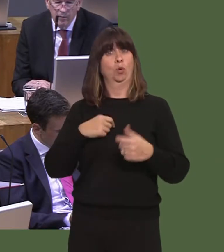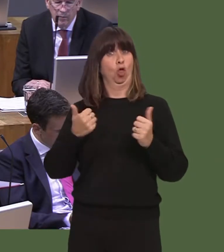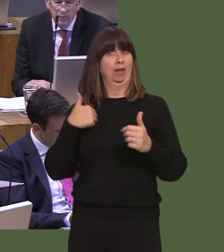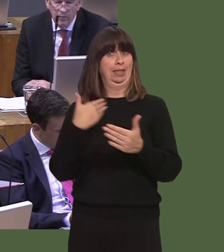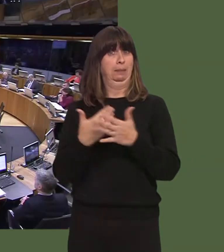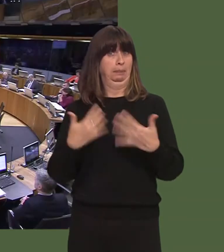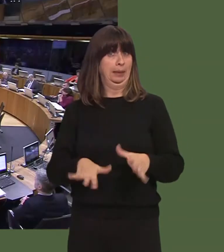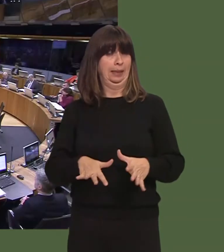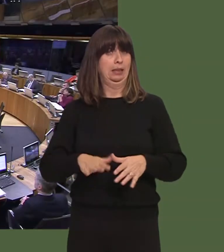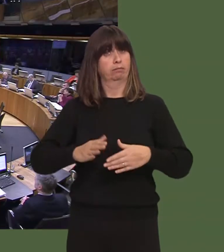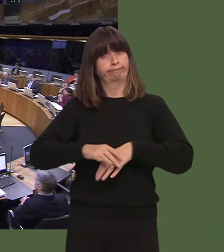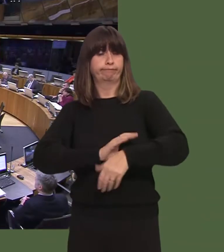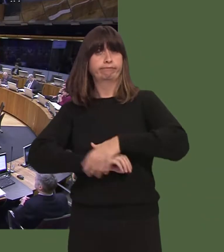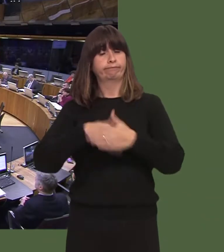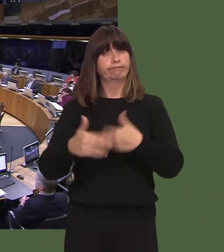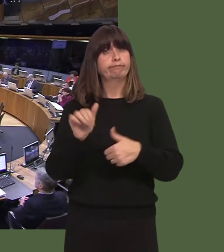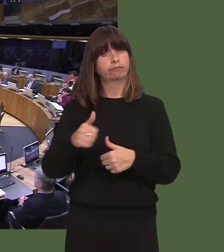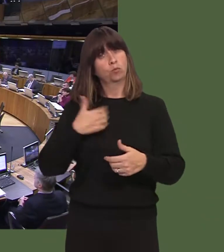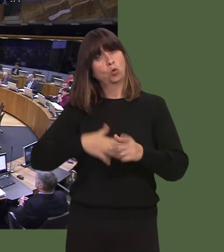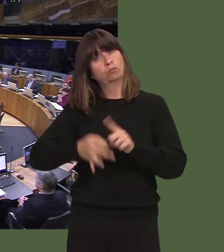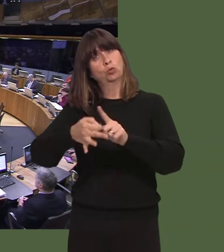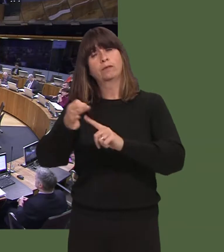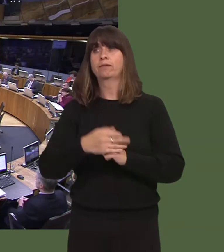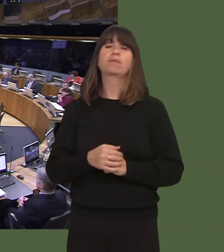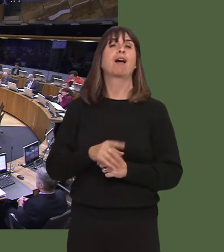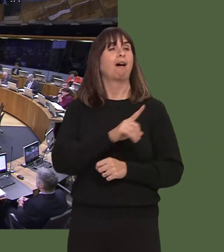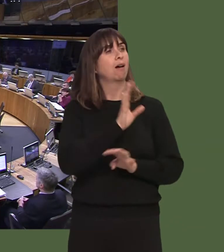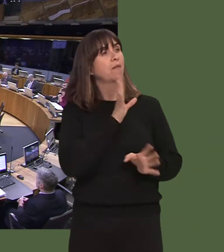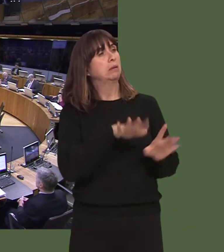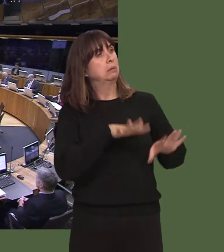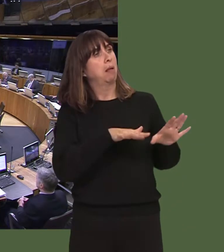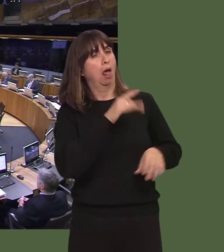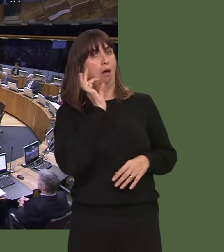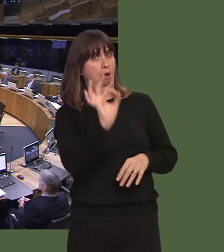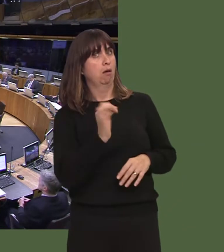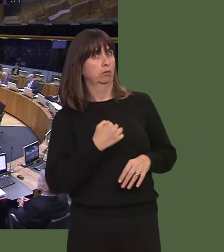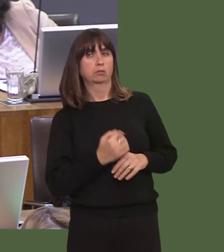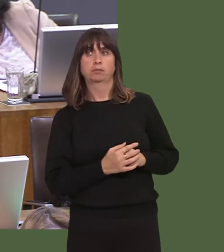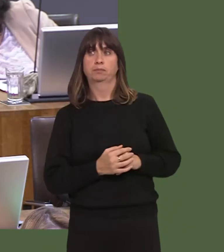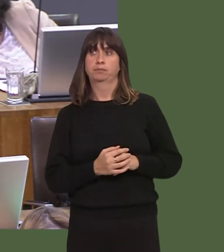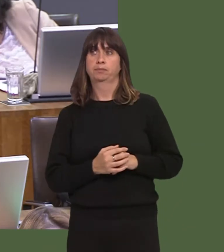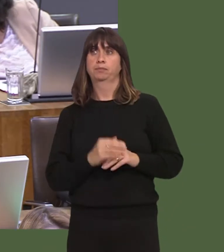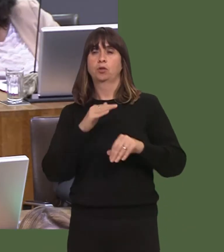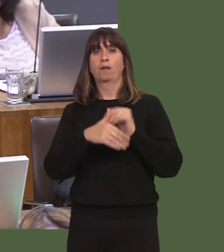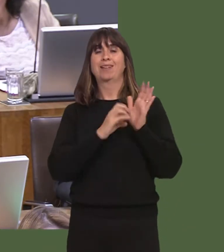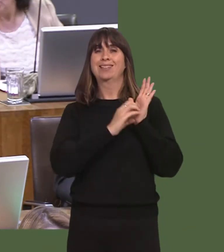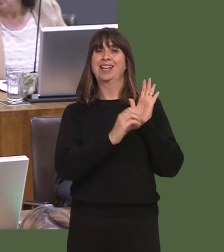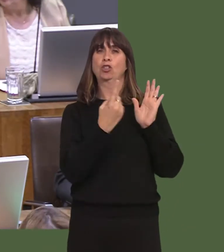Suzy Davies AM: On a similar point, actually, in the report on the Measure's section 1 compliance,